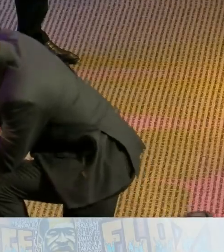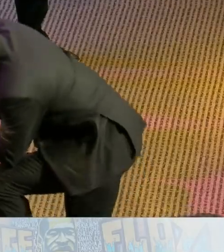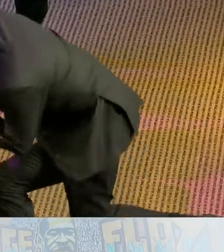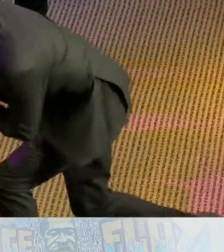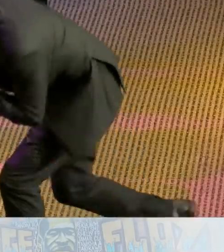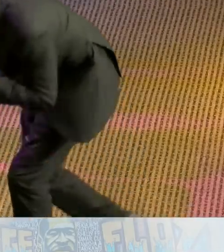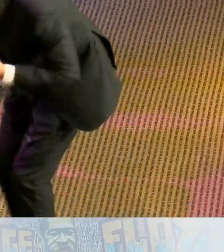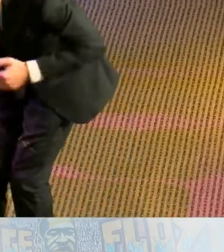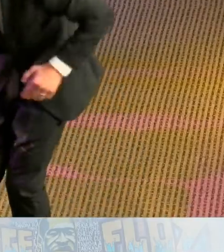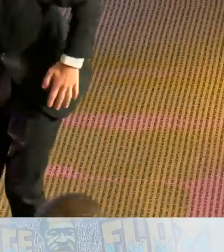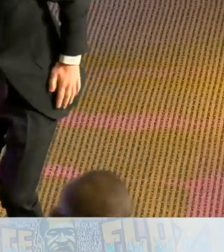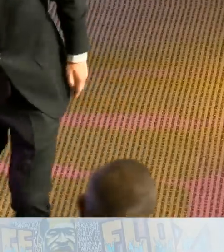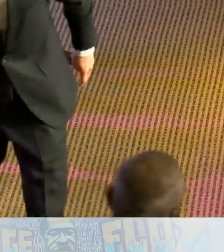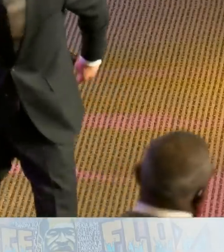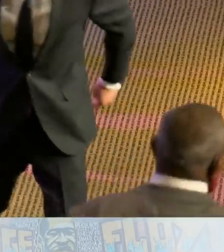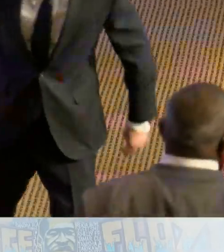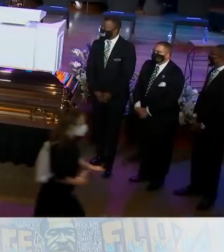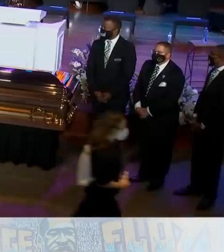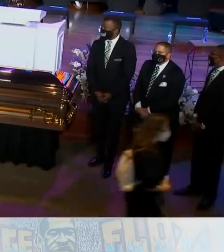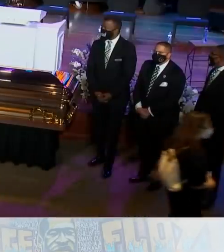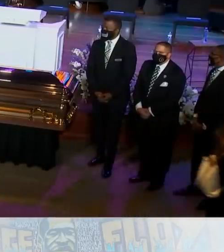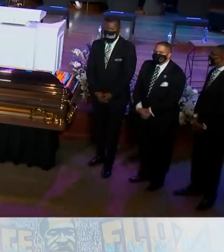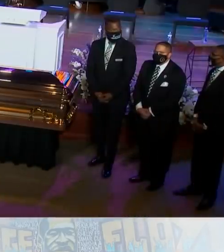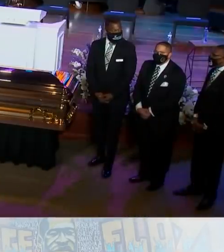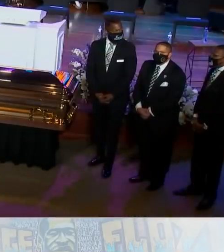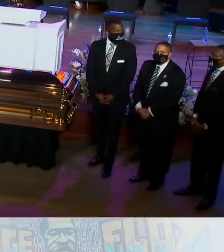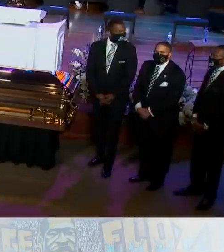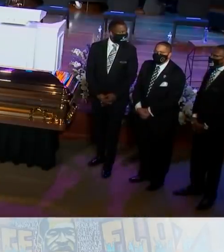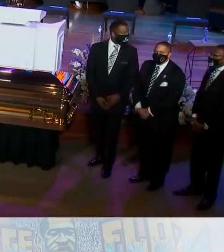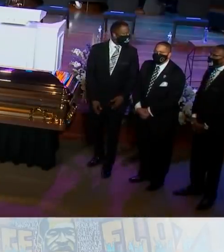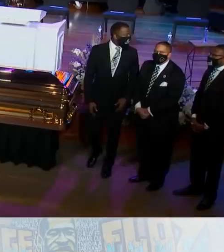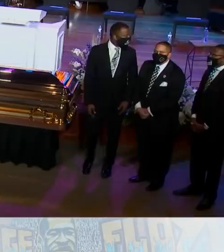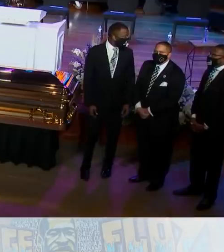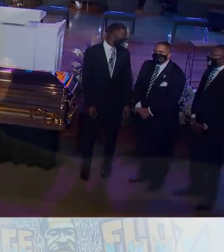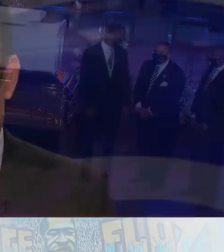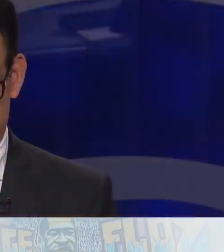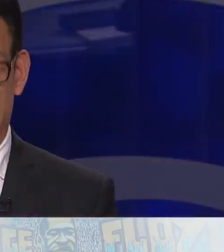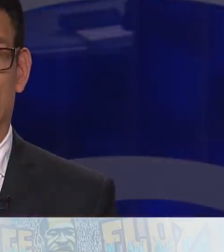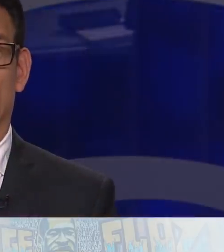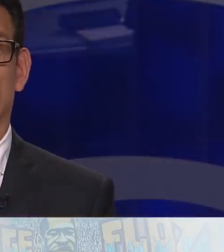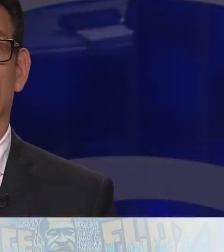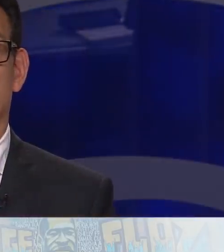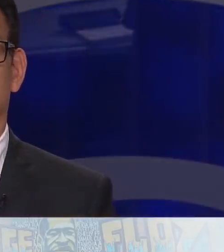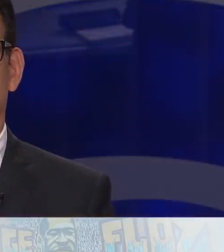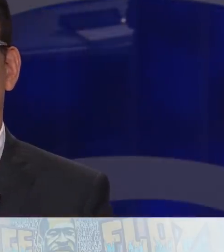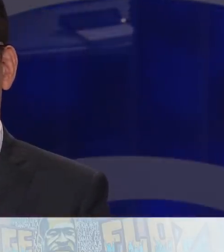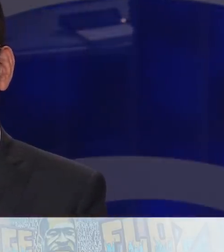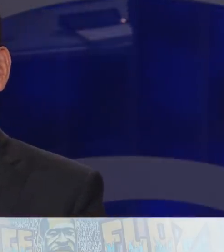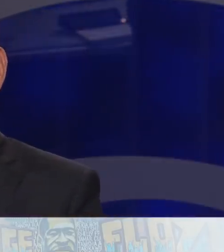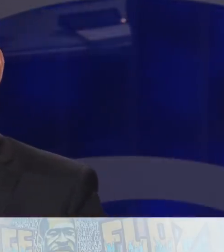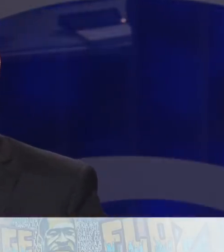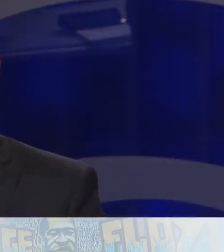HISTORY THAT HE HAS BEEN INVOLVED IN IN THE CIVIL RIGHTS MOVEMENT. HE SAID THE ERA WE ARE IN RIGHT NOW IS FOR POLICE AND CRIMINAL